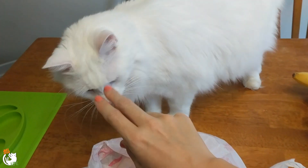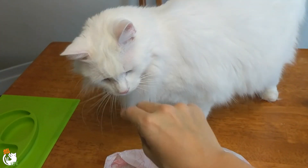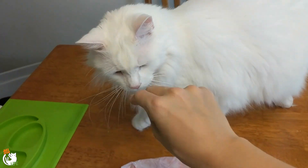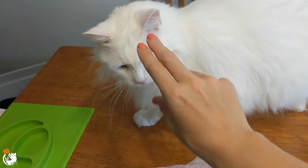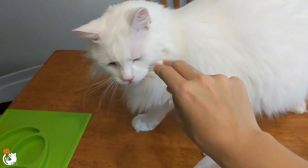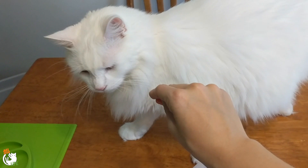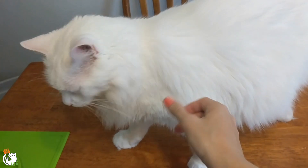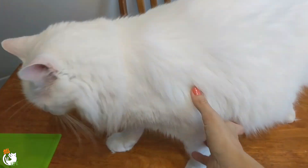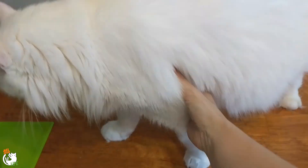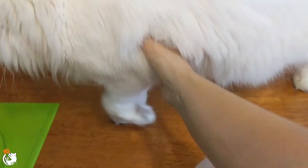No... no, no, no!